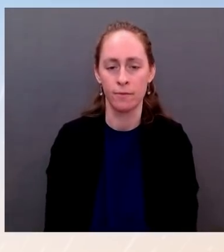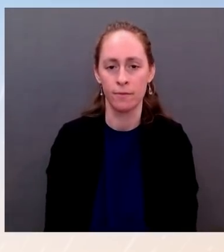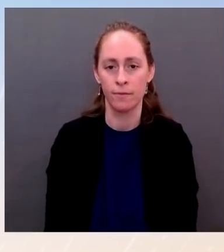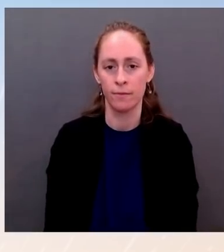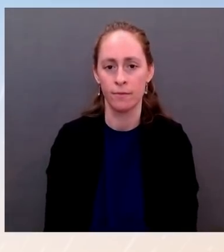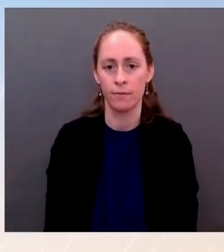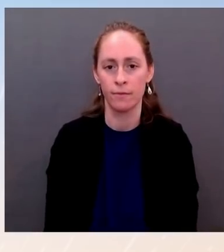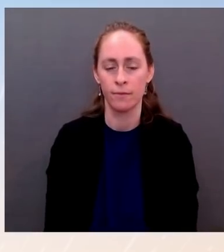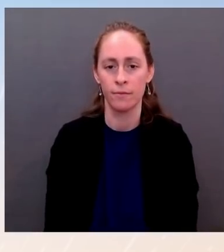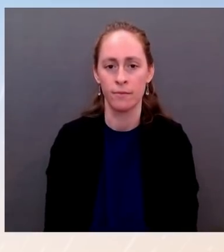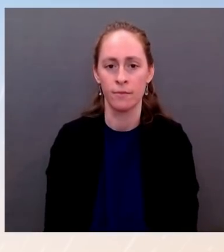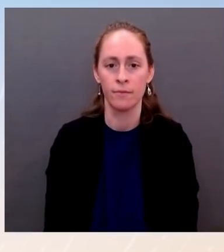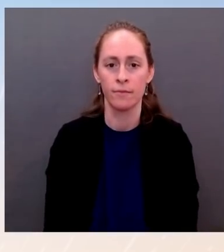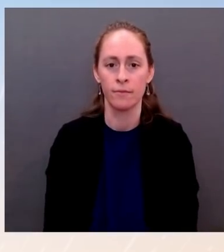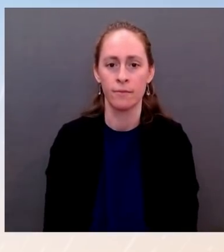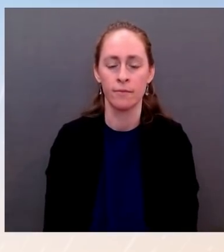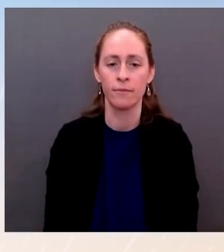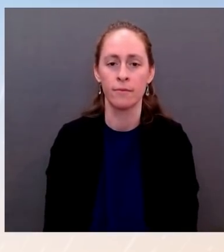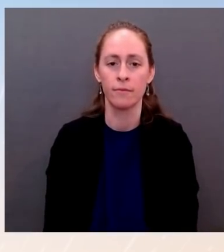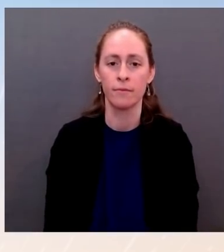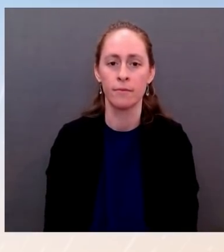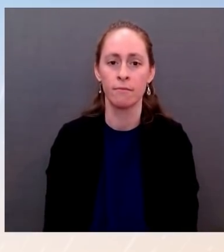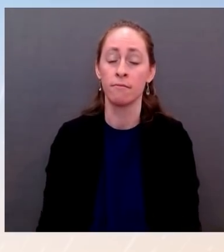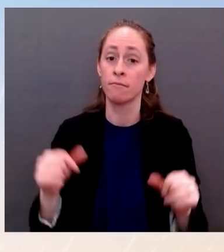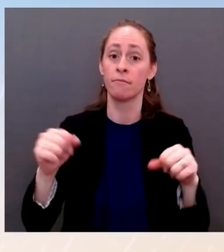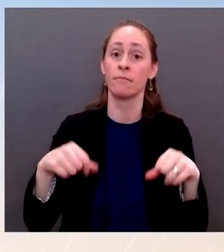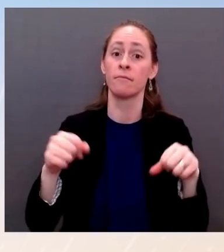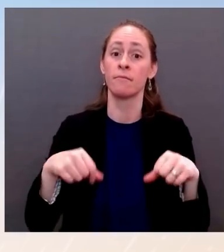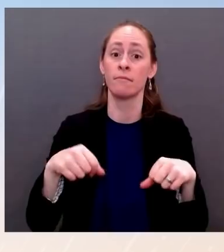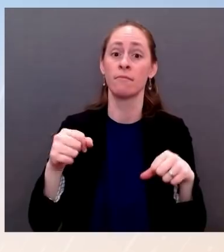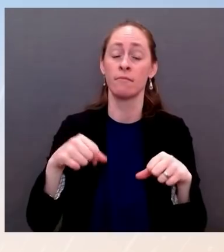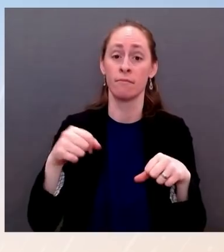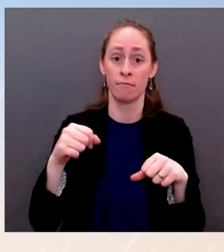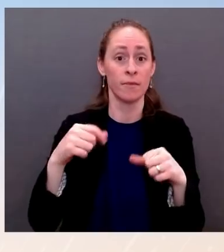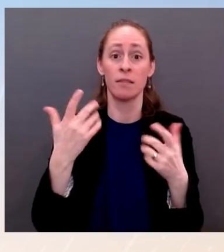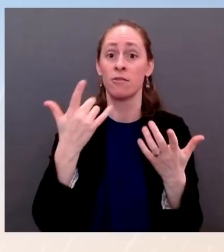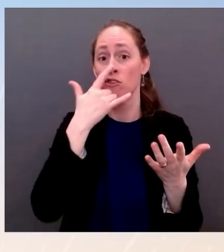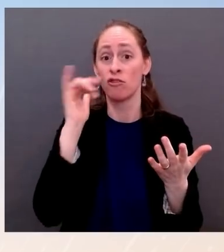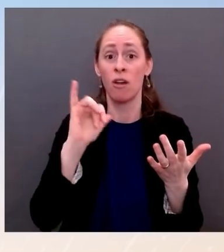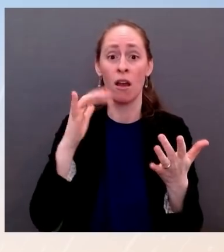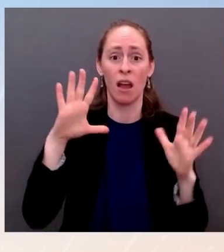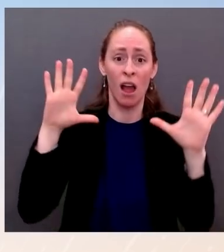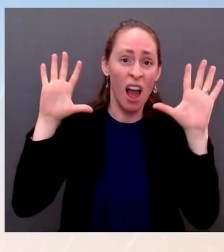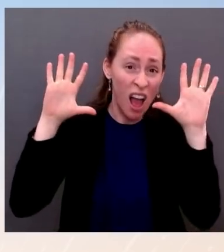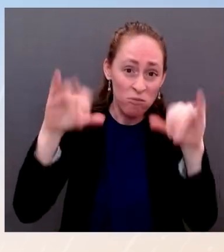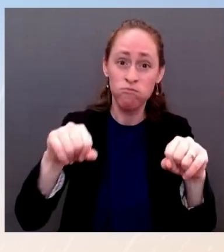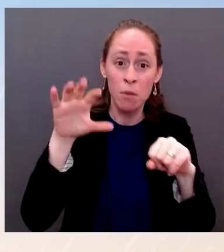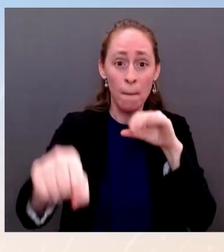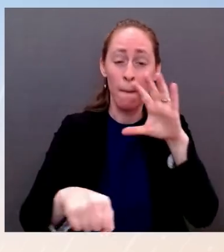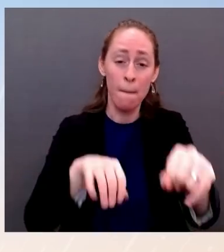and the seizure of major cities, including the capital city. (Cross-talk.) >> Mr. Sullivan: Yeah. Ms. Psaki: I'm going to let Aamer go.